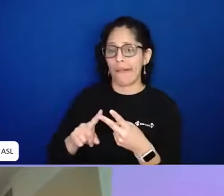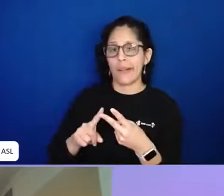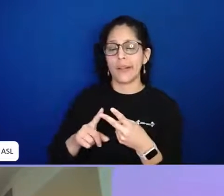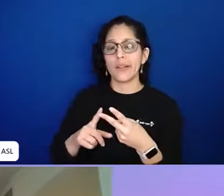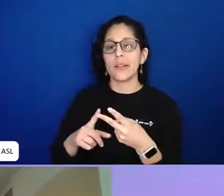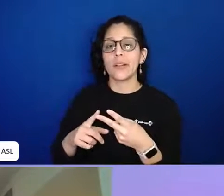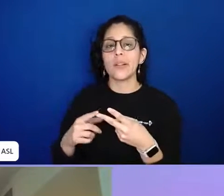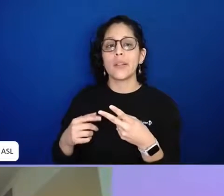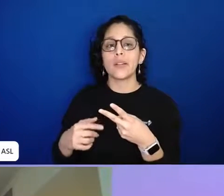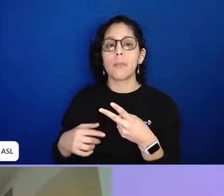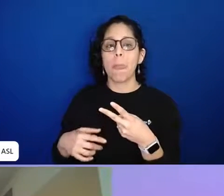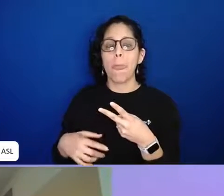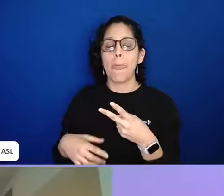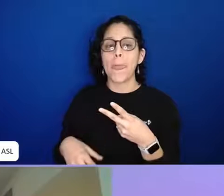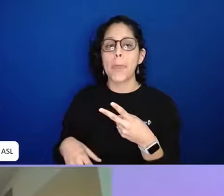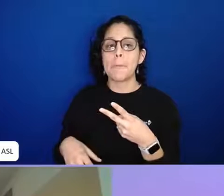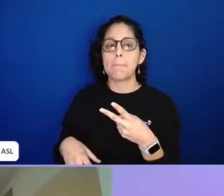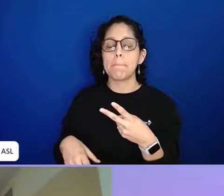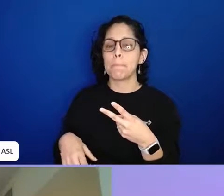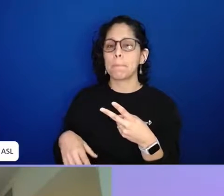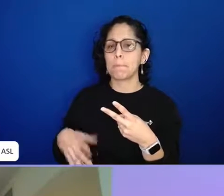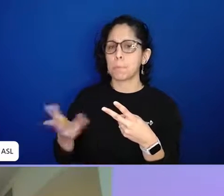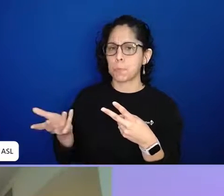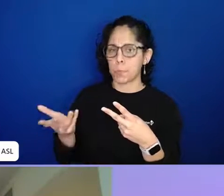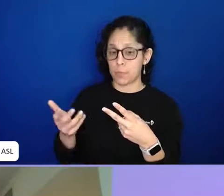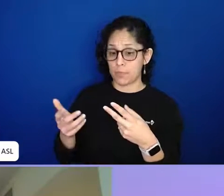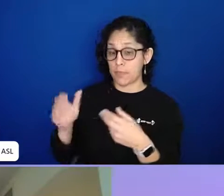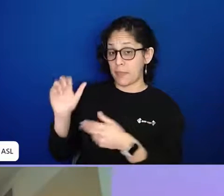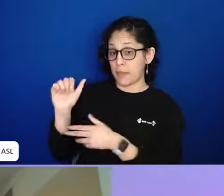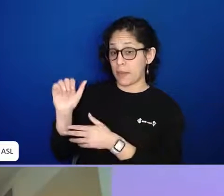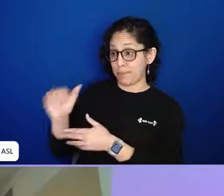that could be the micro curricular, it also could be